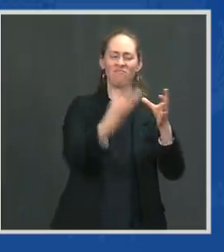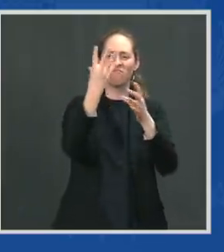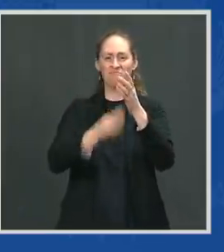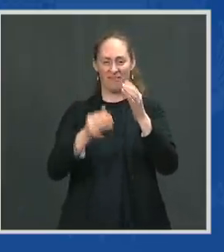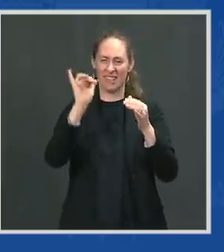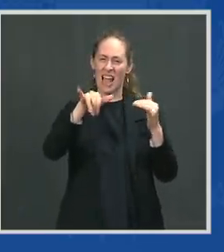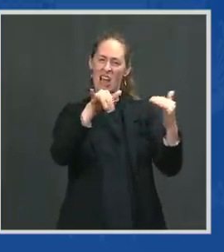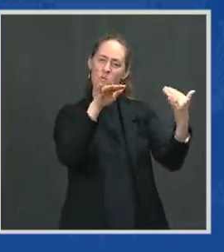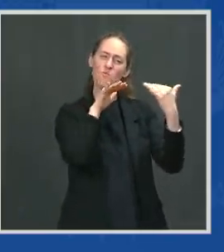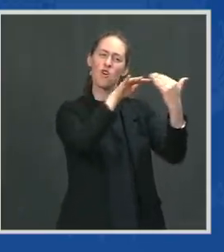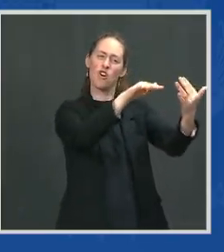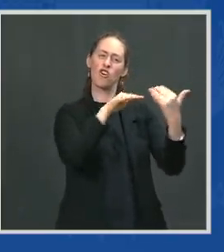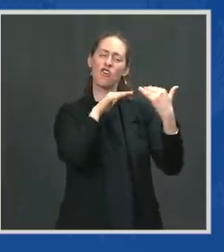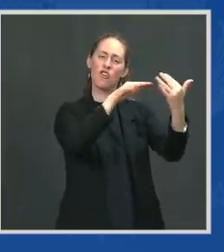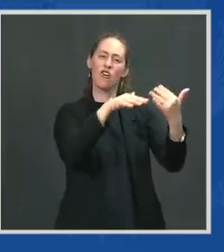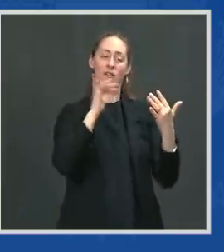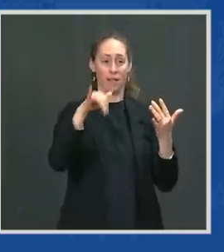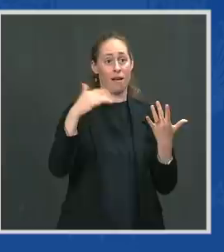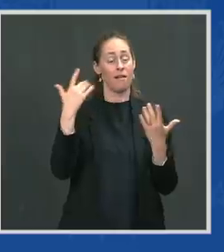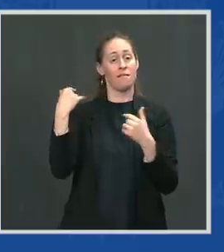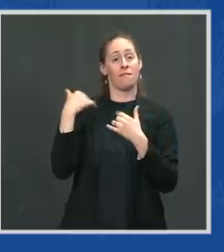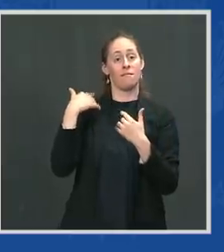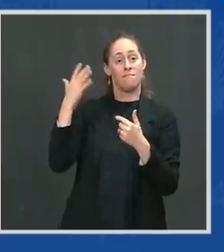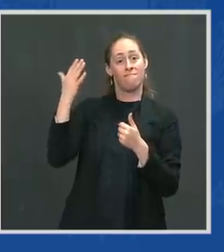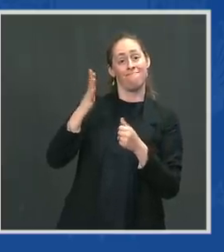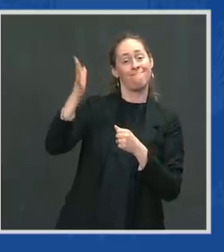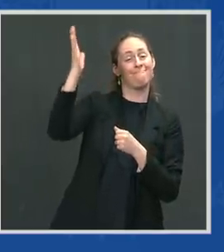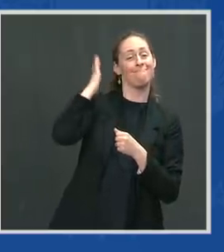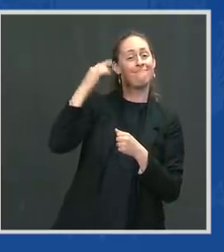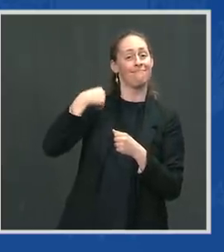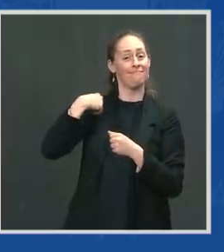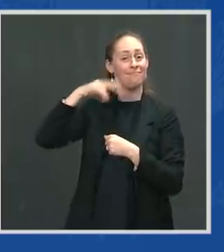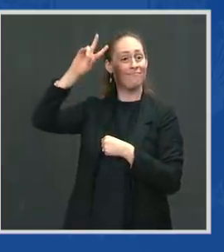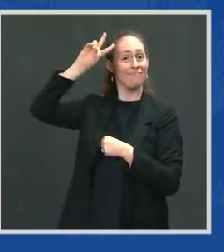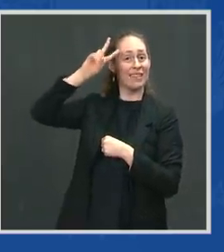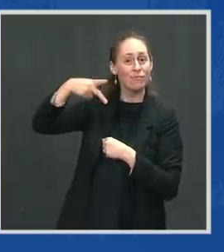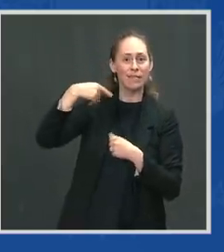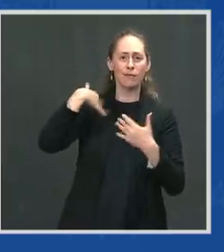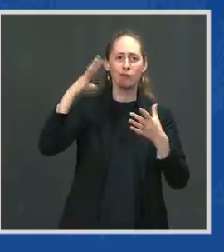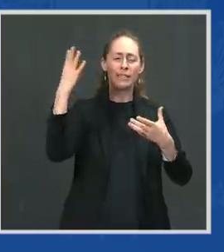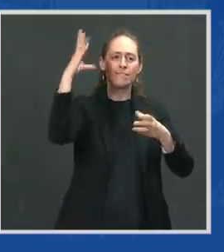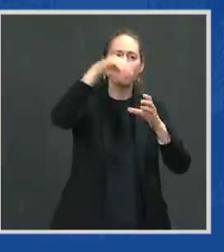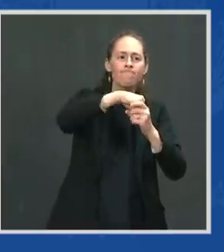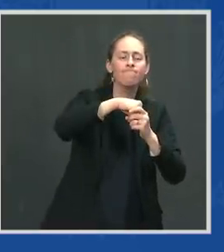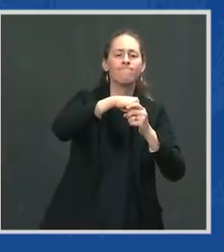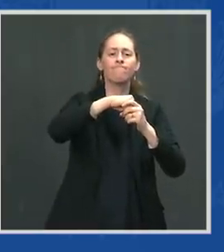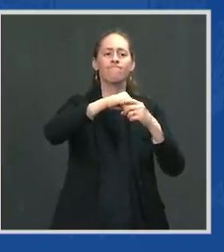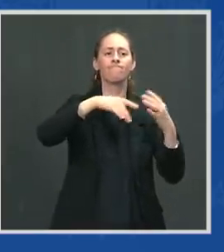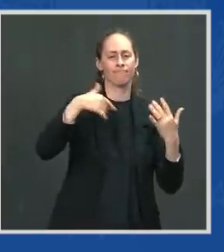Vice President, I've carried with me a card that reminds me of the exact number of American troops